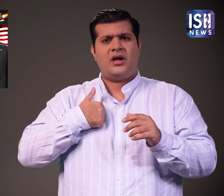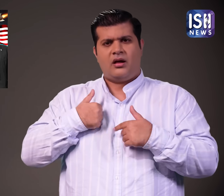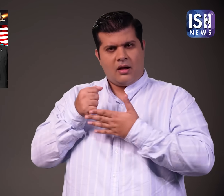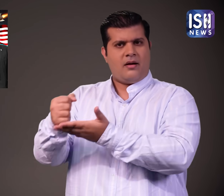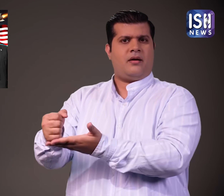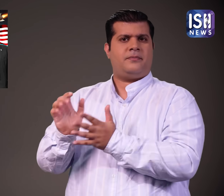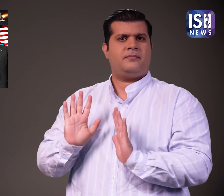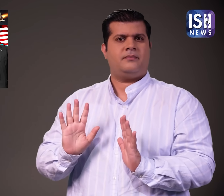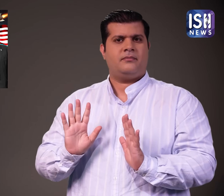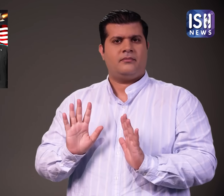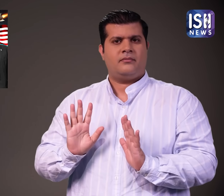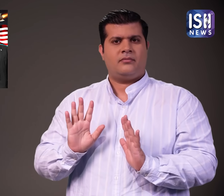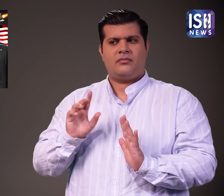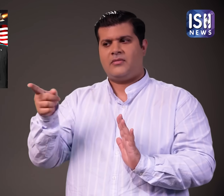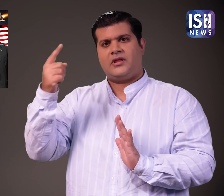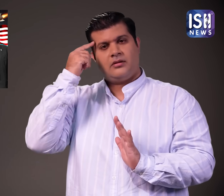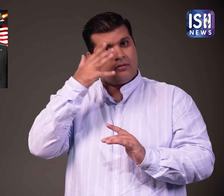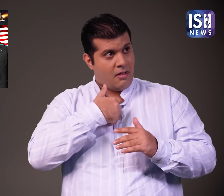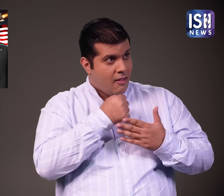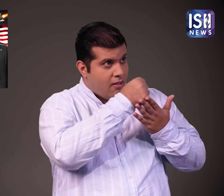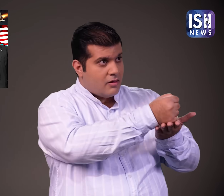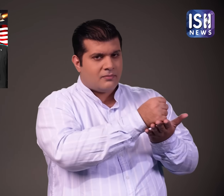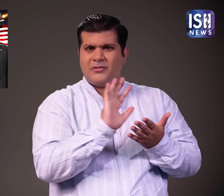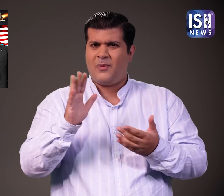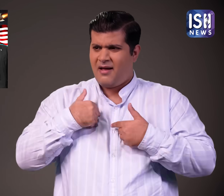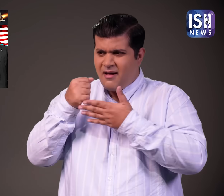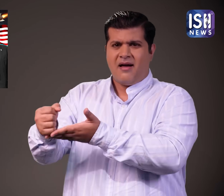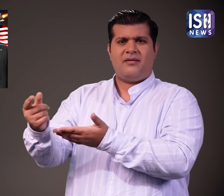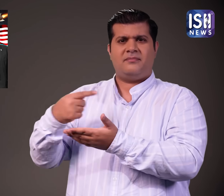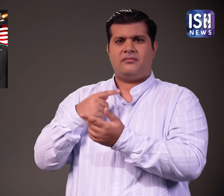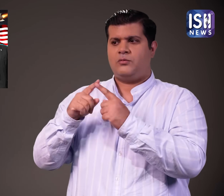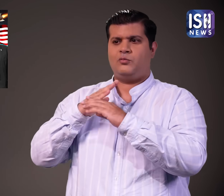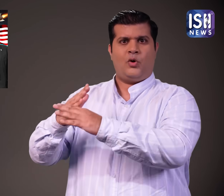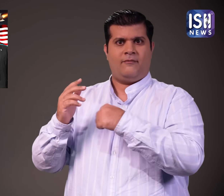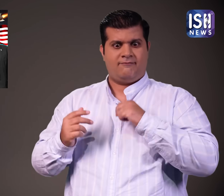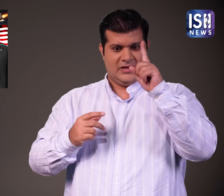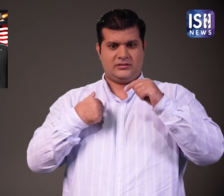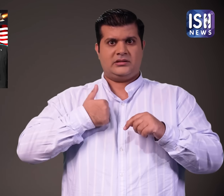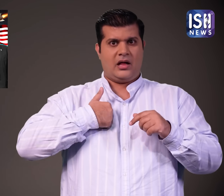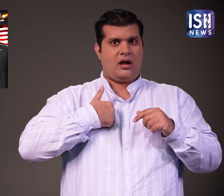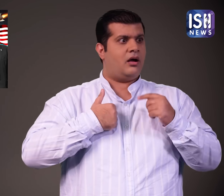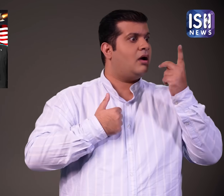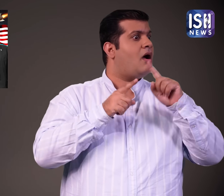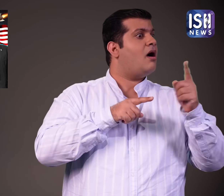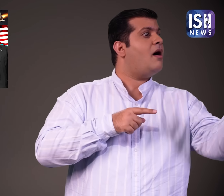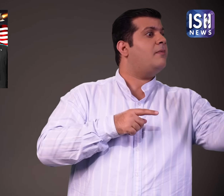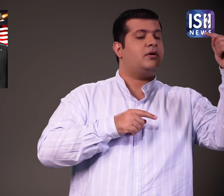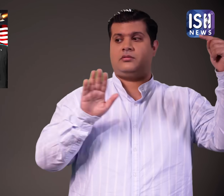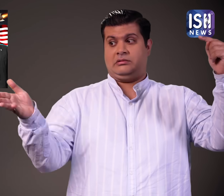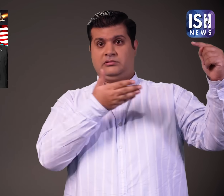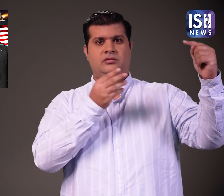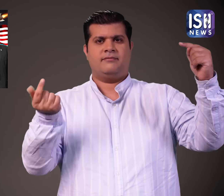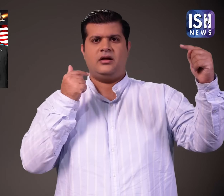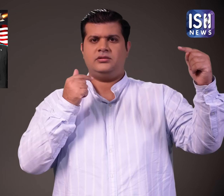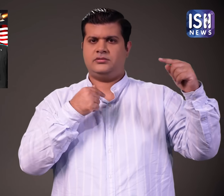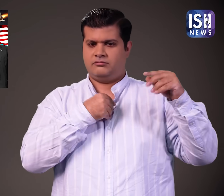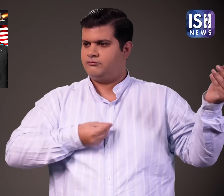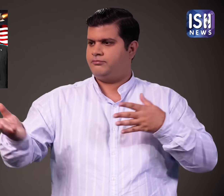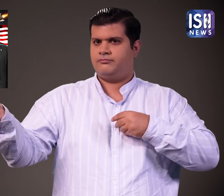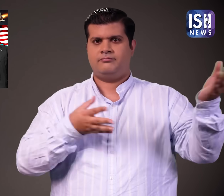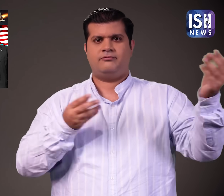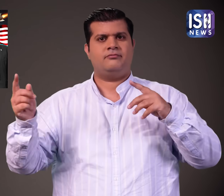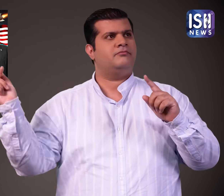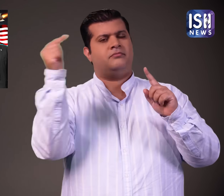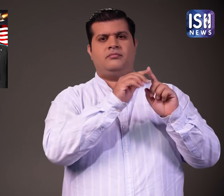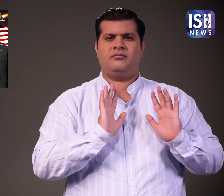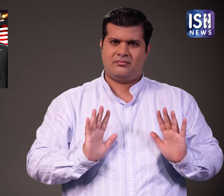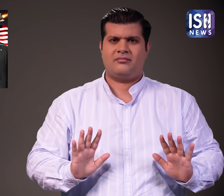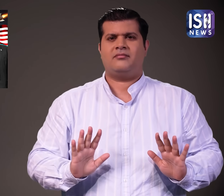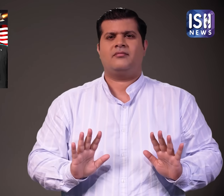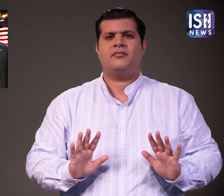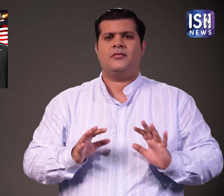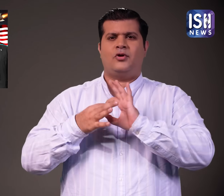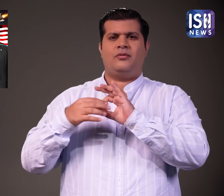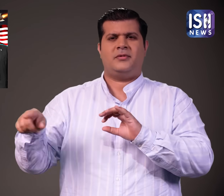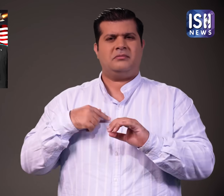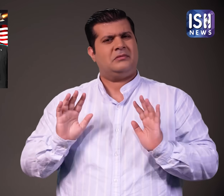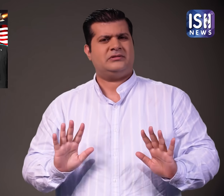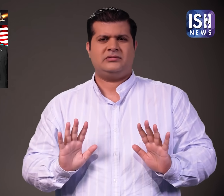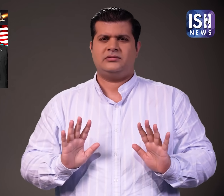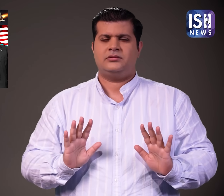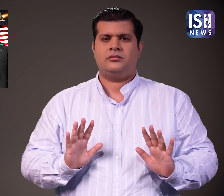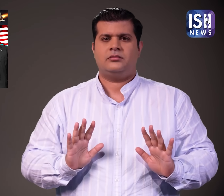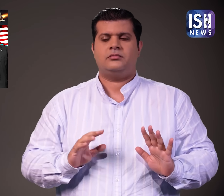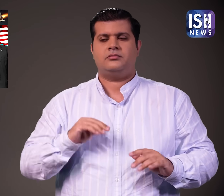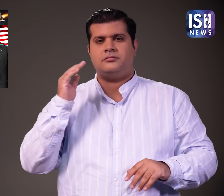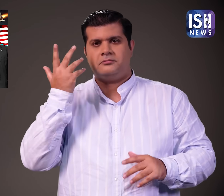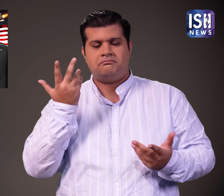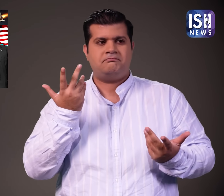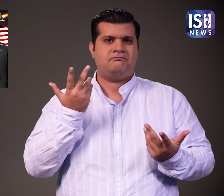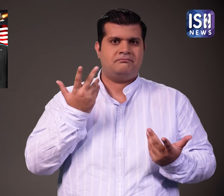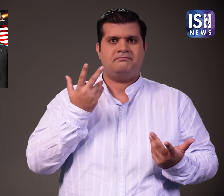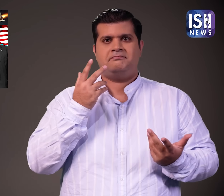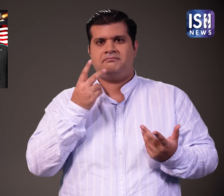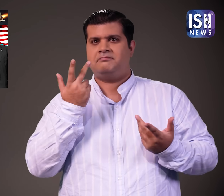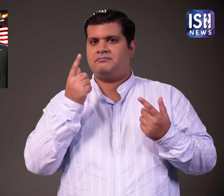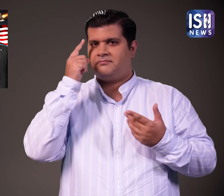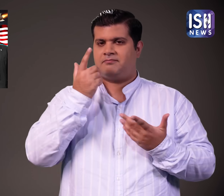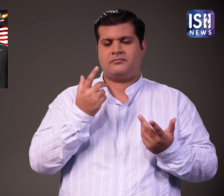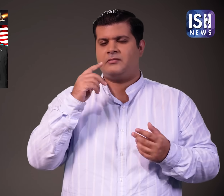While the U.S. thinks it helps Canada, it’s actually Canada that helps by detecting threats first and warning the U.S. in time.